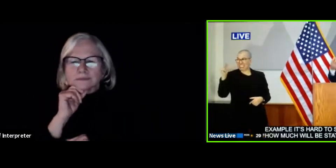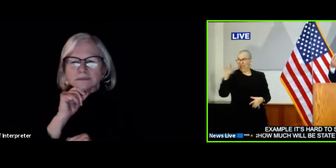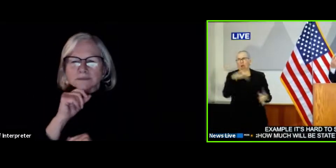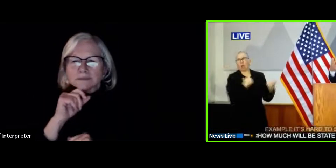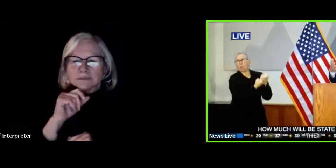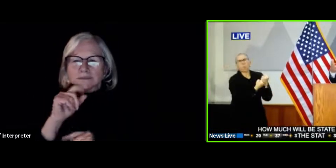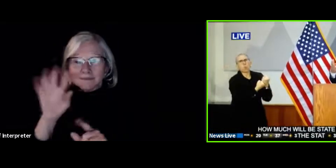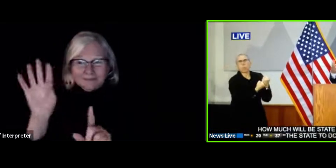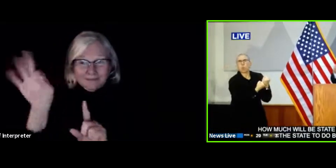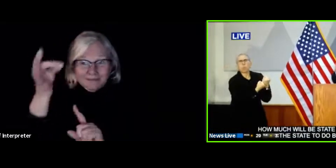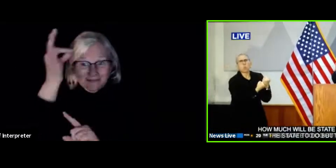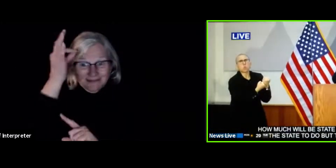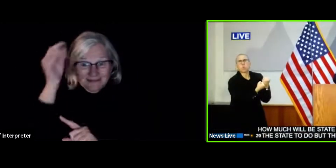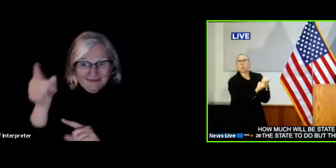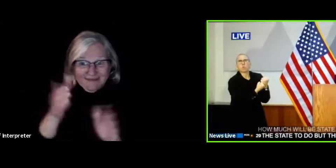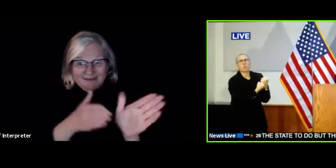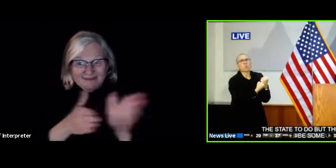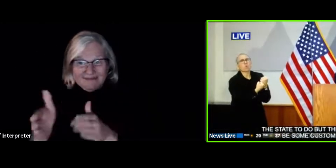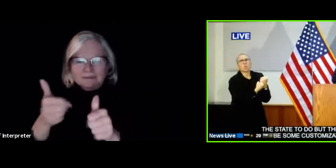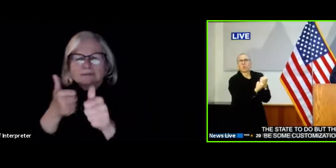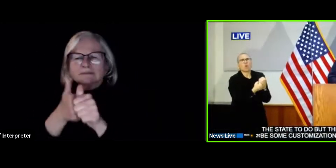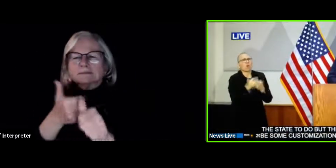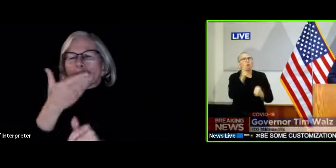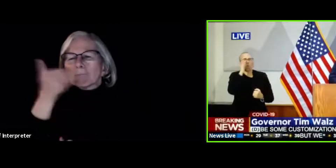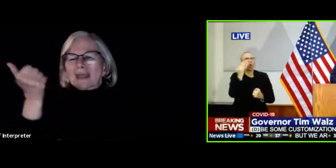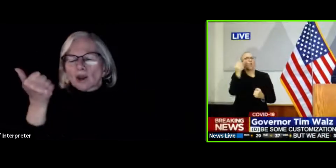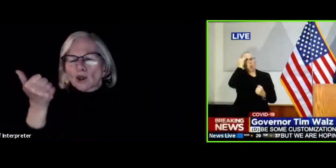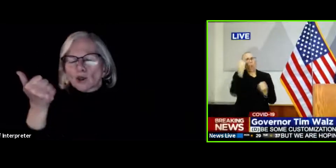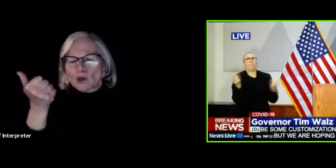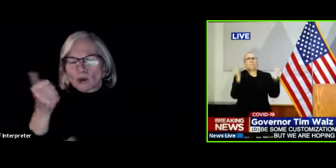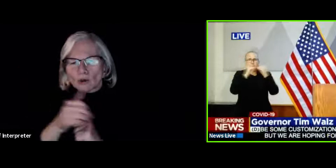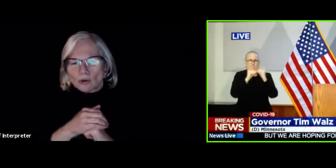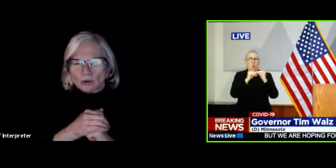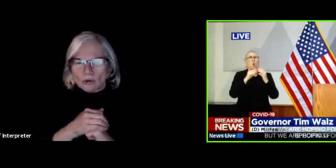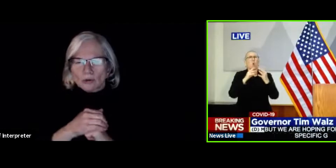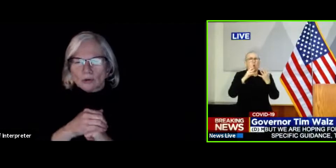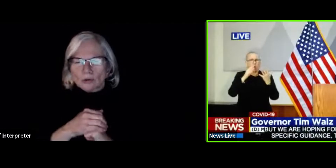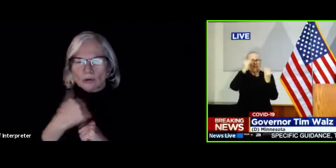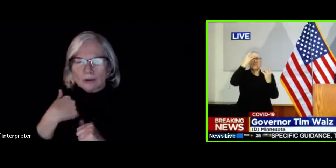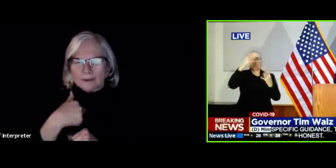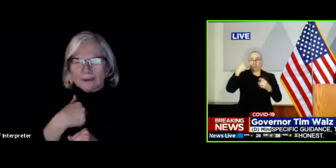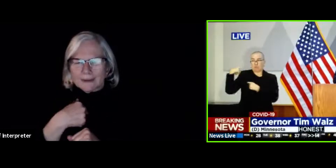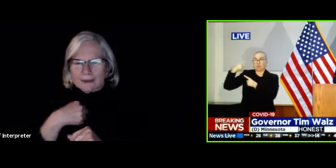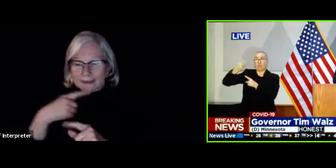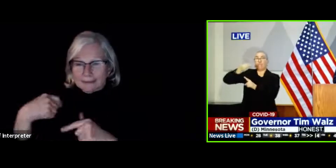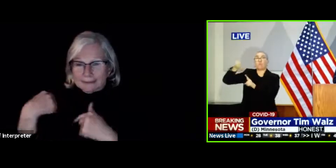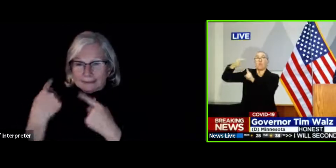WE KNOW THERE'S BEEN A LOT OF THOUGHT, AS I SAID OVER THE LAST-BETTER PART OF SEVERAL MONTHS GOING INTO THIS.